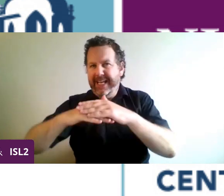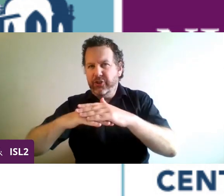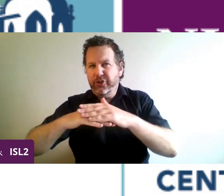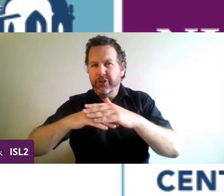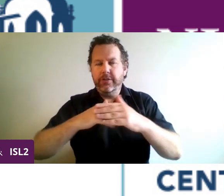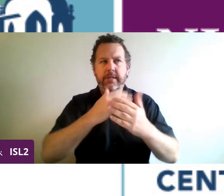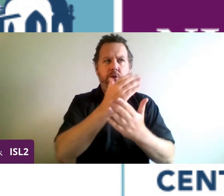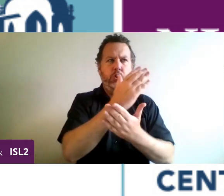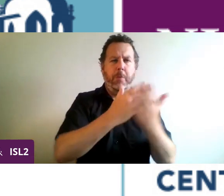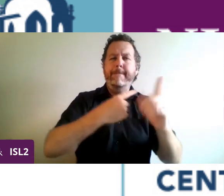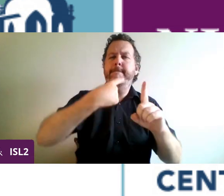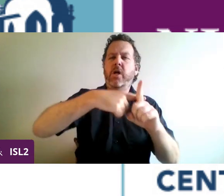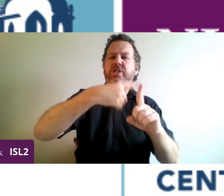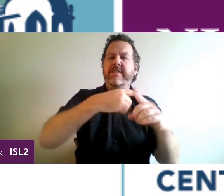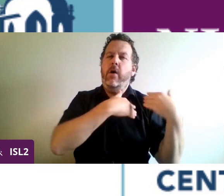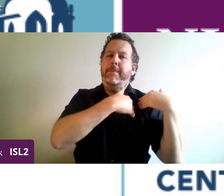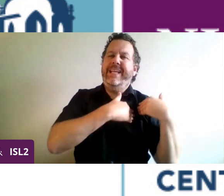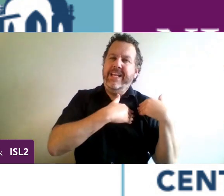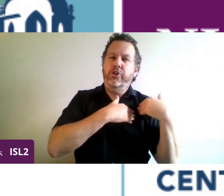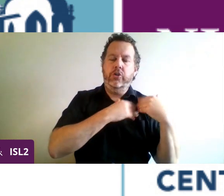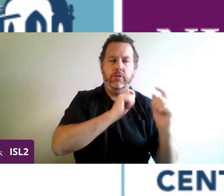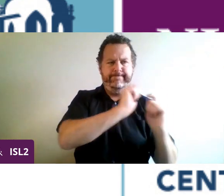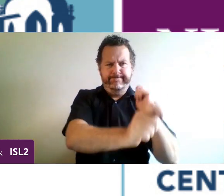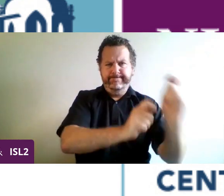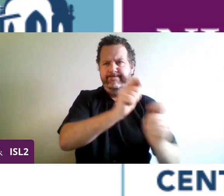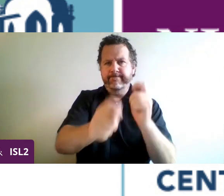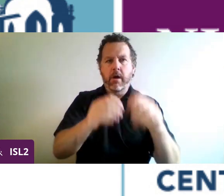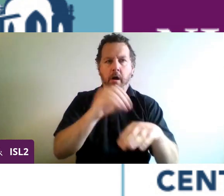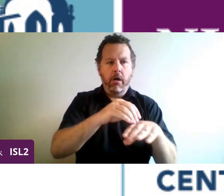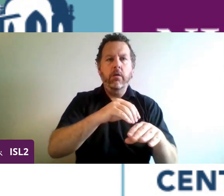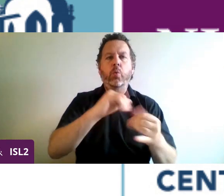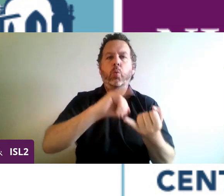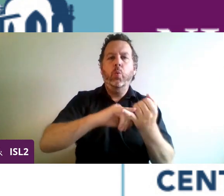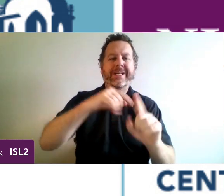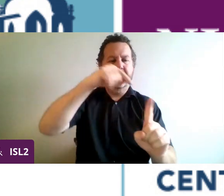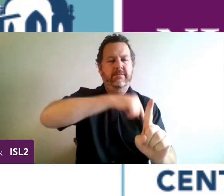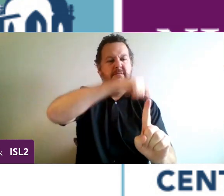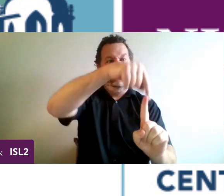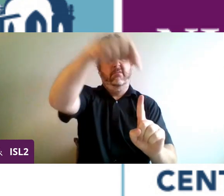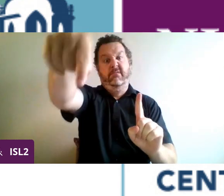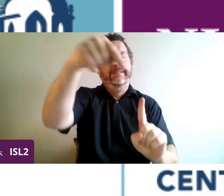and a patchwork of positive obligations placed on intermediaries primarily. This results in huge gaps,